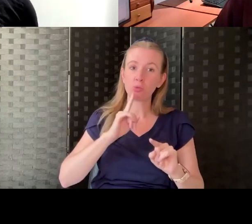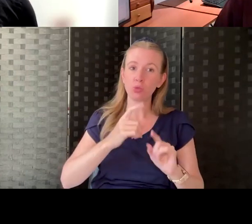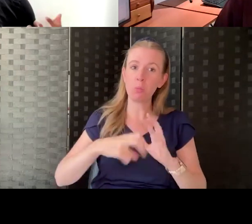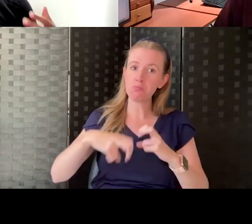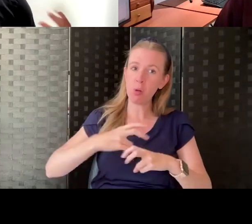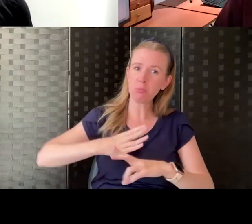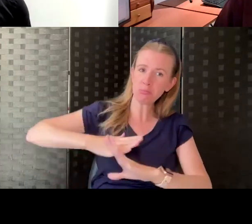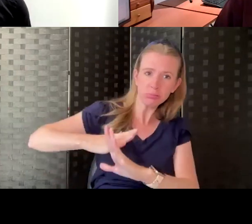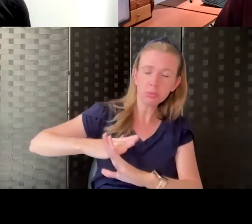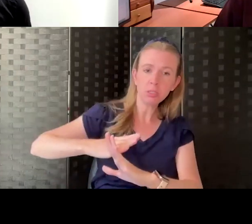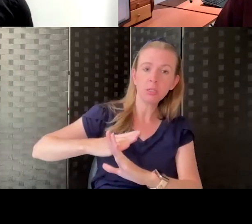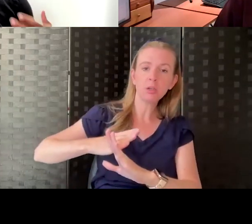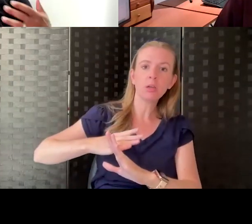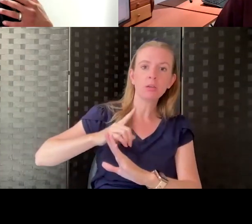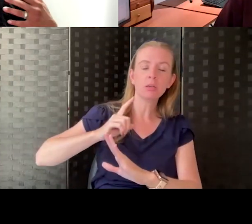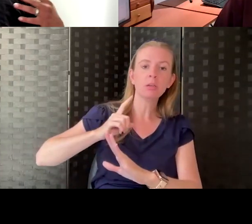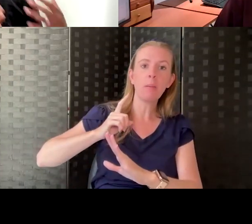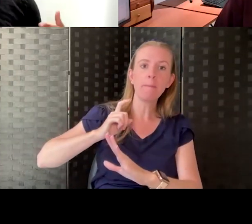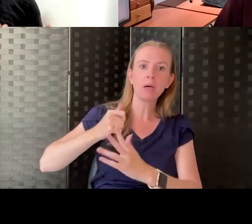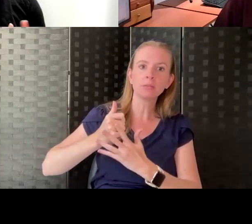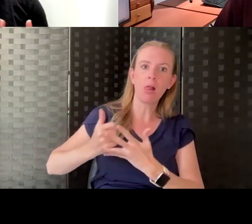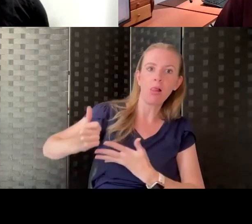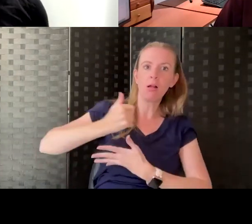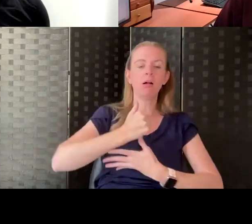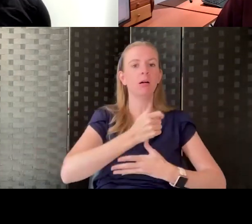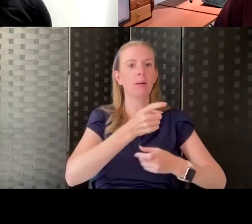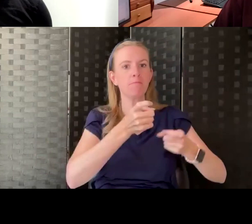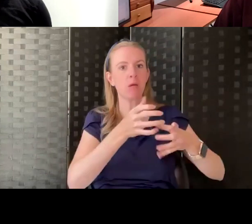the ticket outside of the U.N. it has to be something that is mandated from leadership.